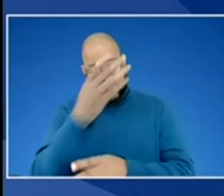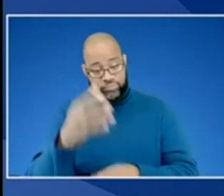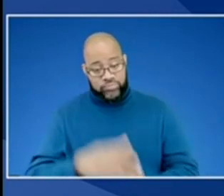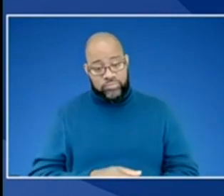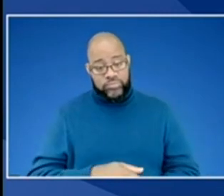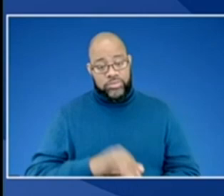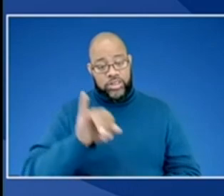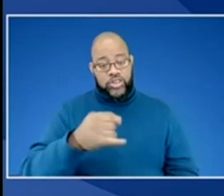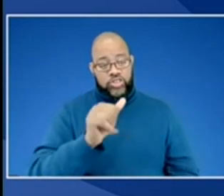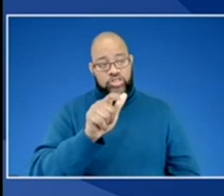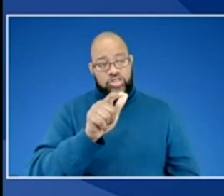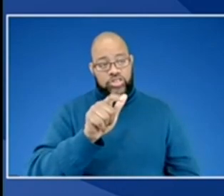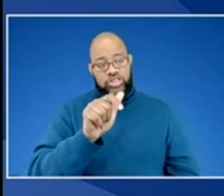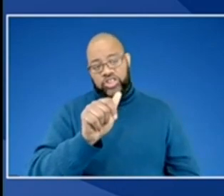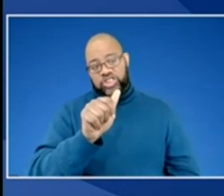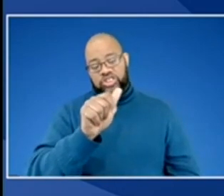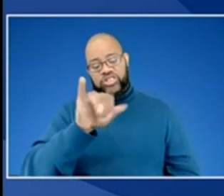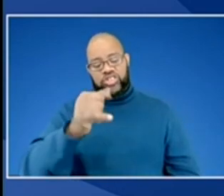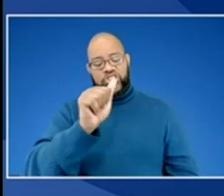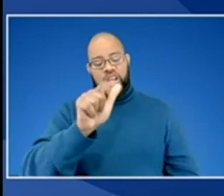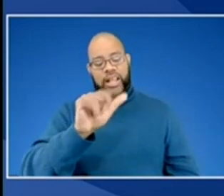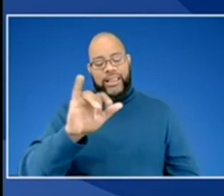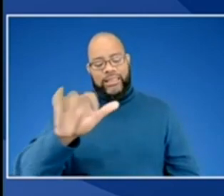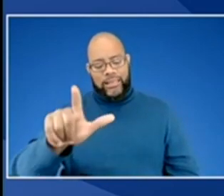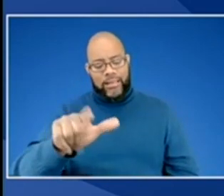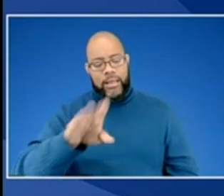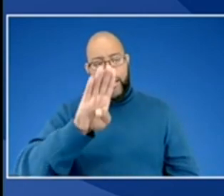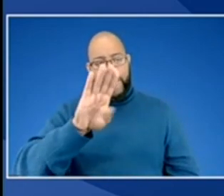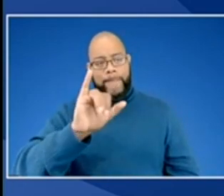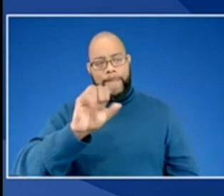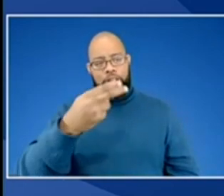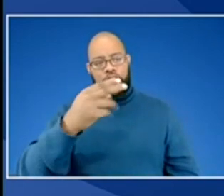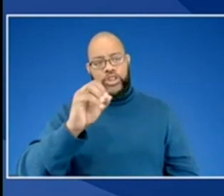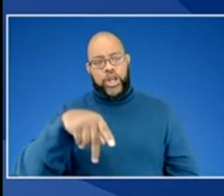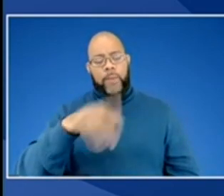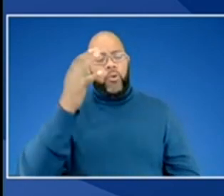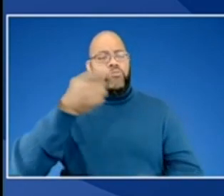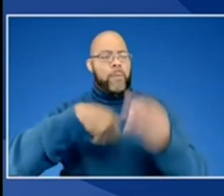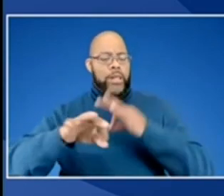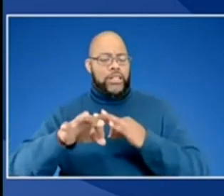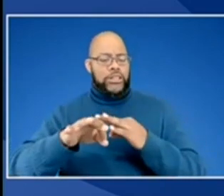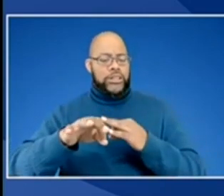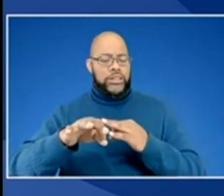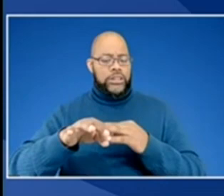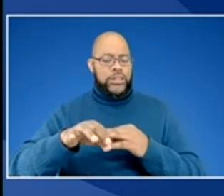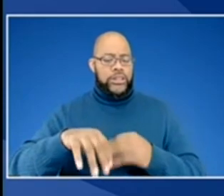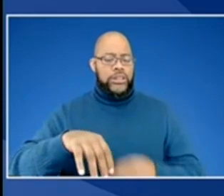replacing Richard Haase for student loan borrowers. And Jalil, you're next.